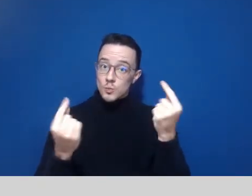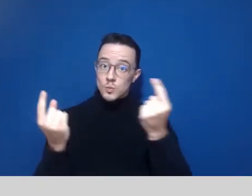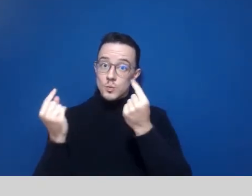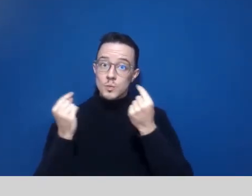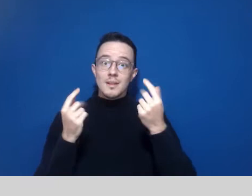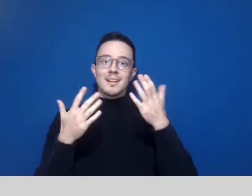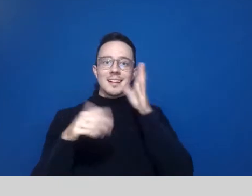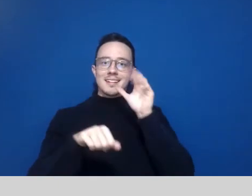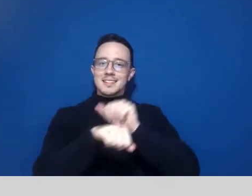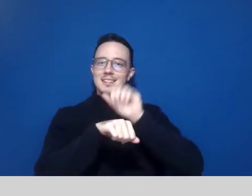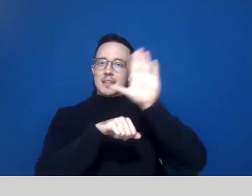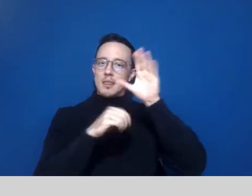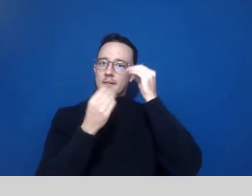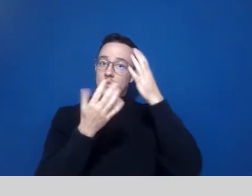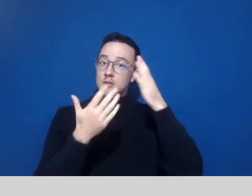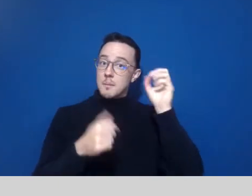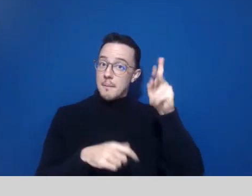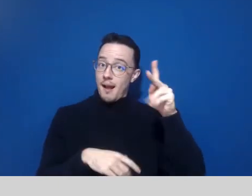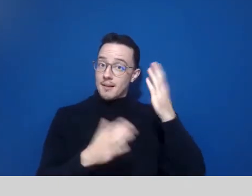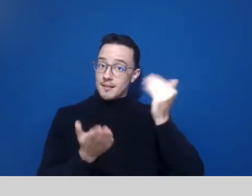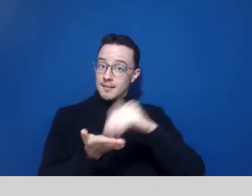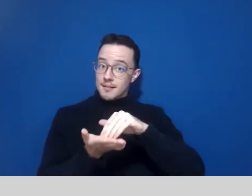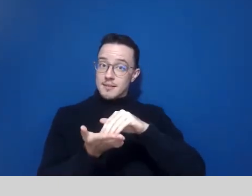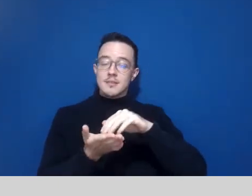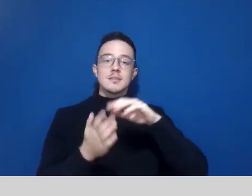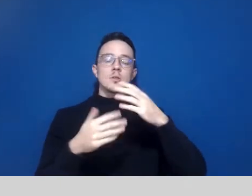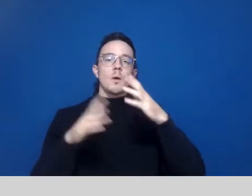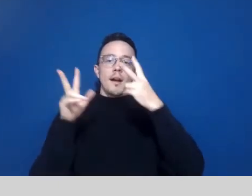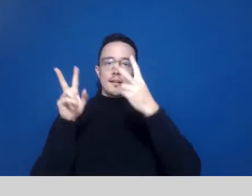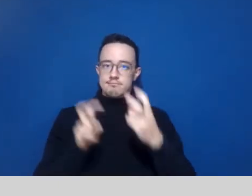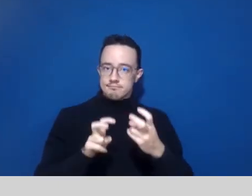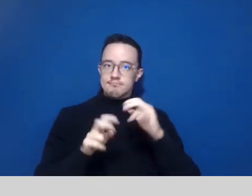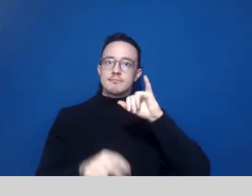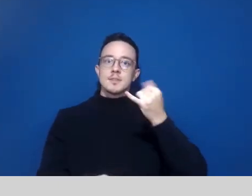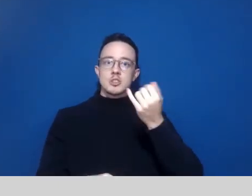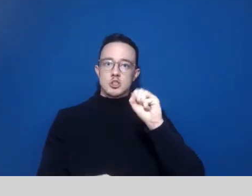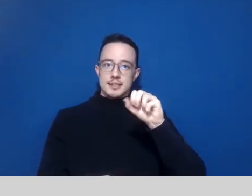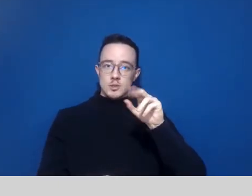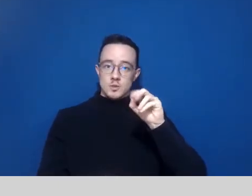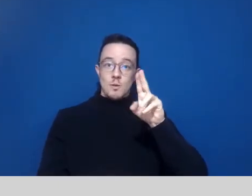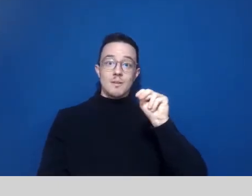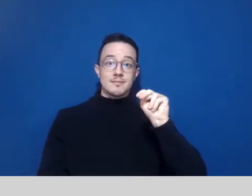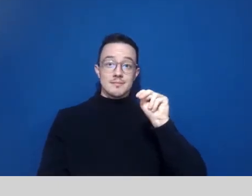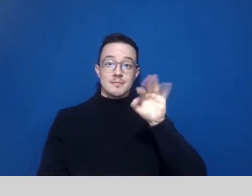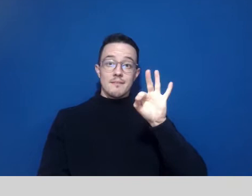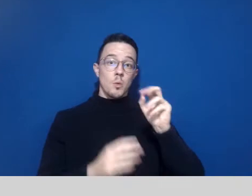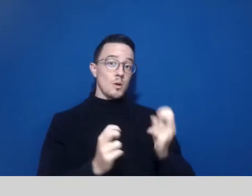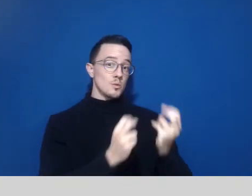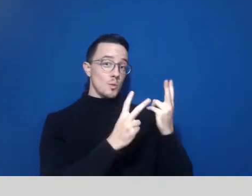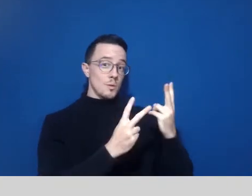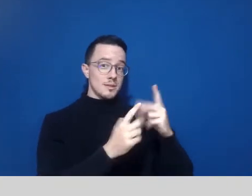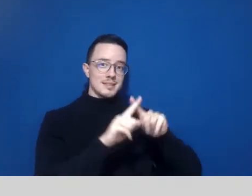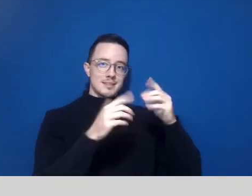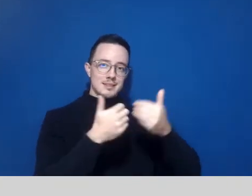you can export the data back out again so I could get this data as JSON if I want to load this programmatically into something,